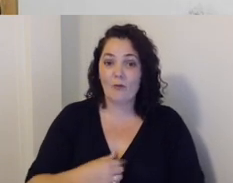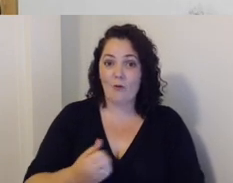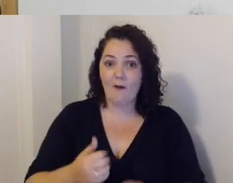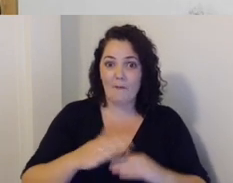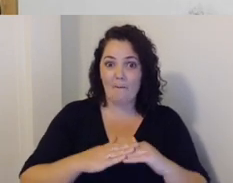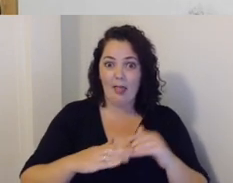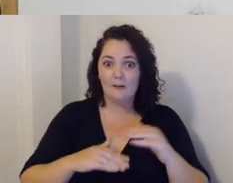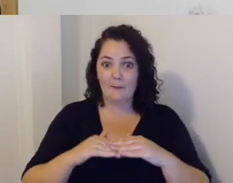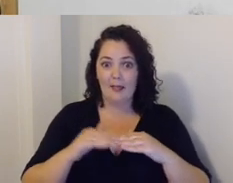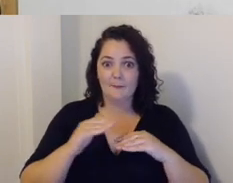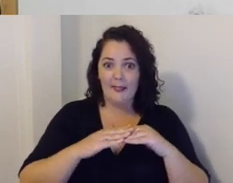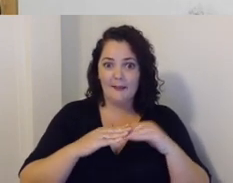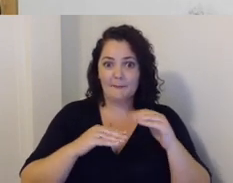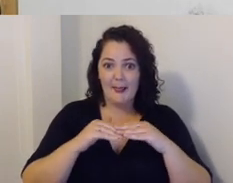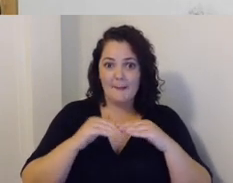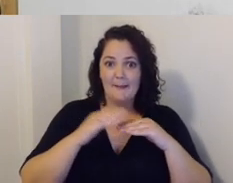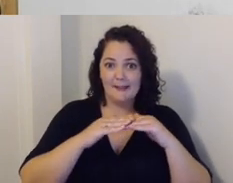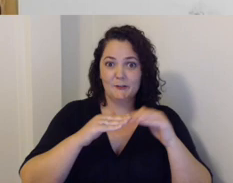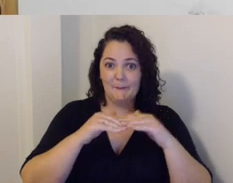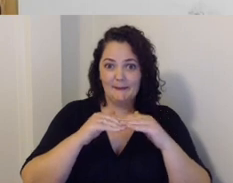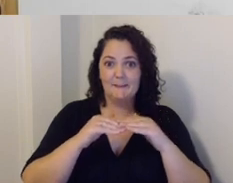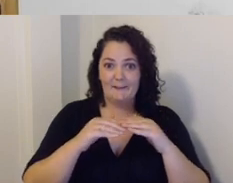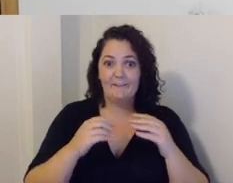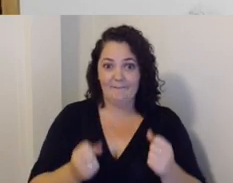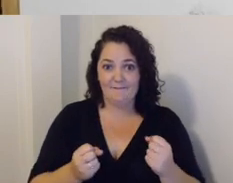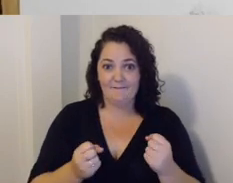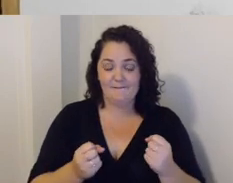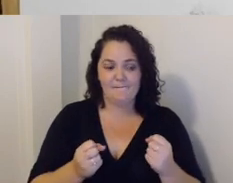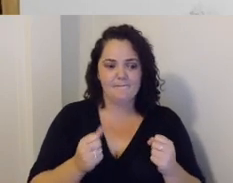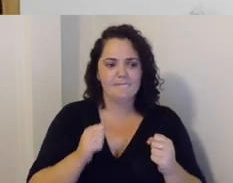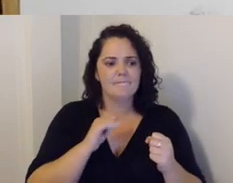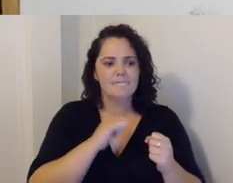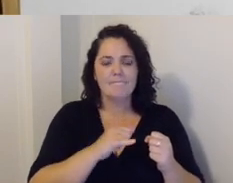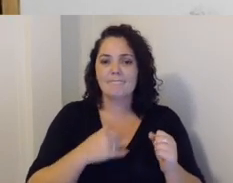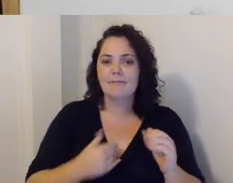my drawing and starting to develop up a little bit more, so what I'm doing is just adding more